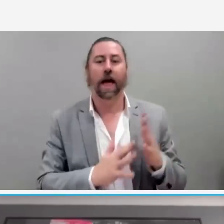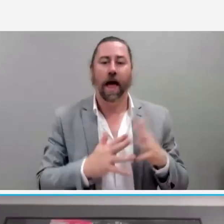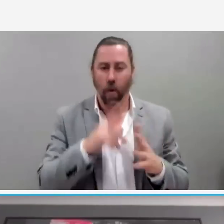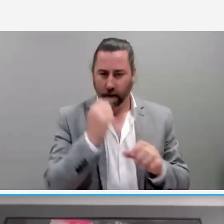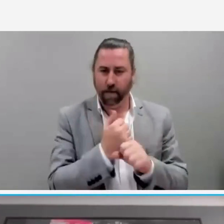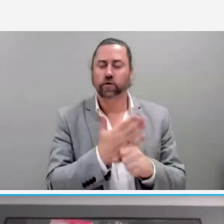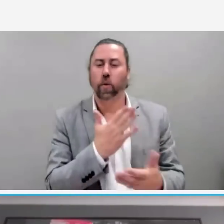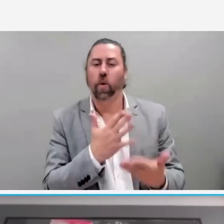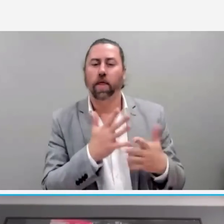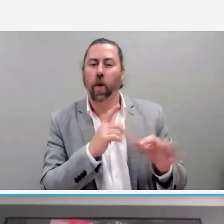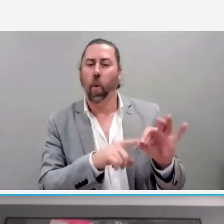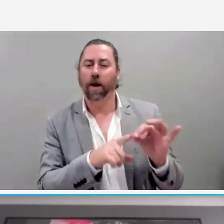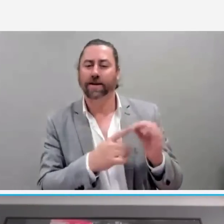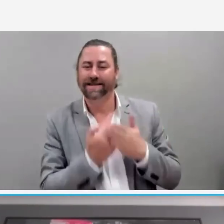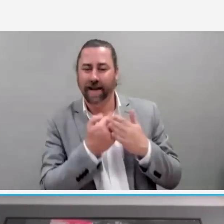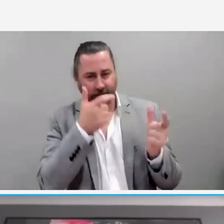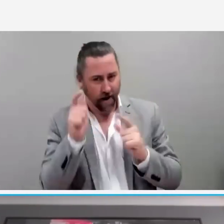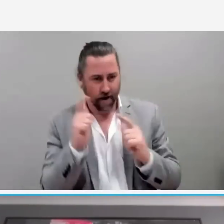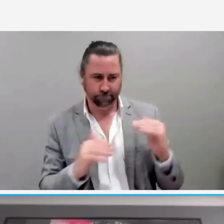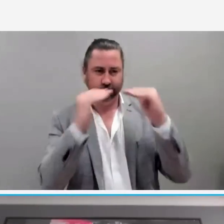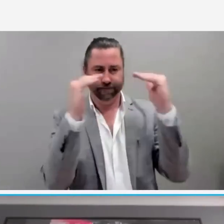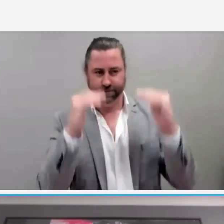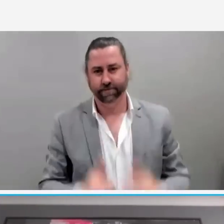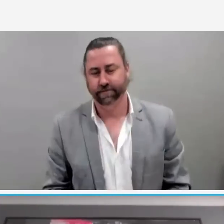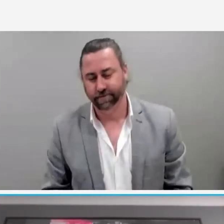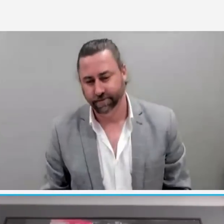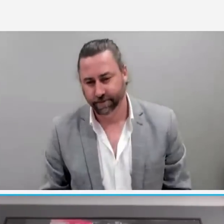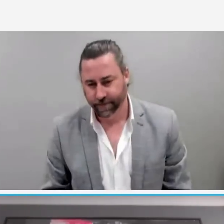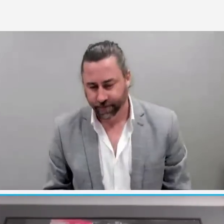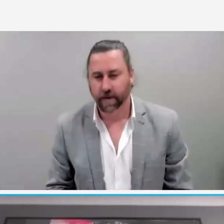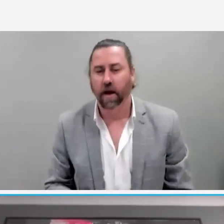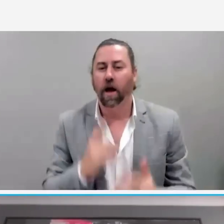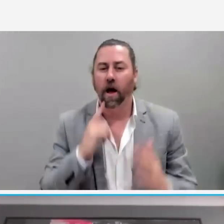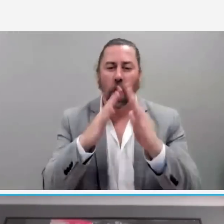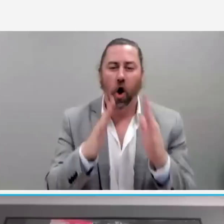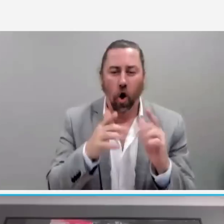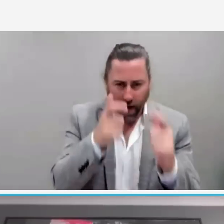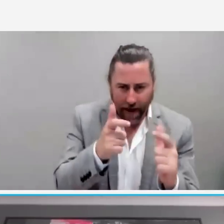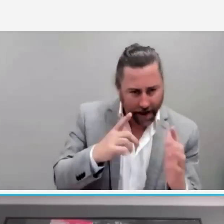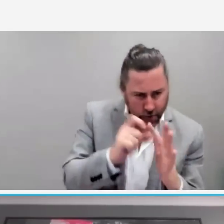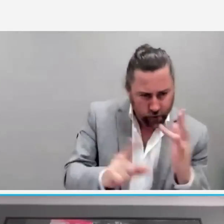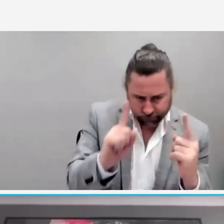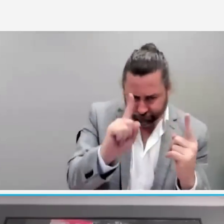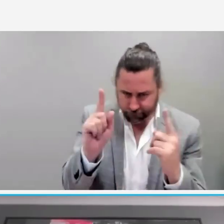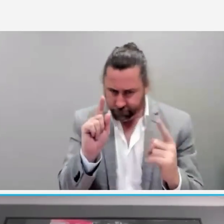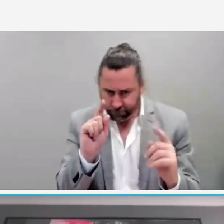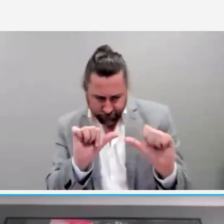how these changes are shaping up from a home care perspective and the approach the Department will take to building awareness and promoting